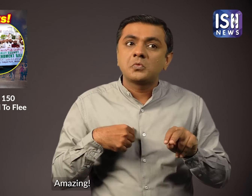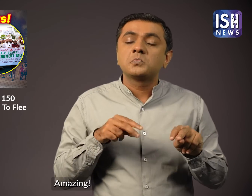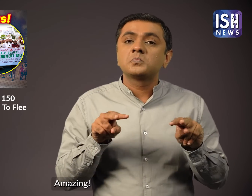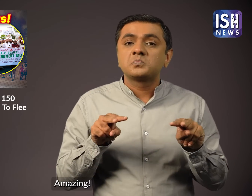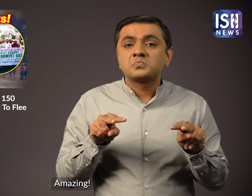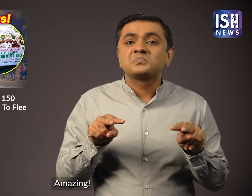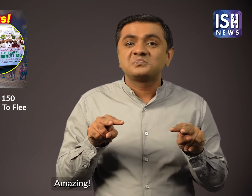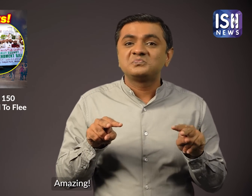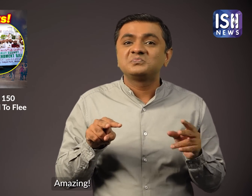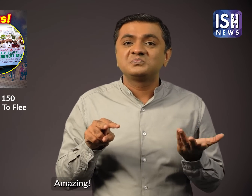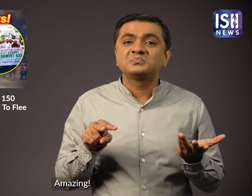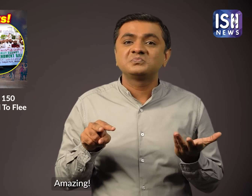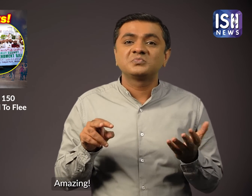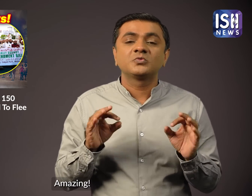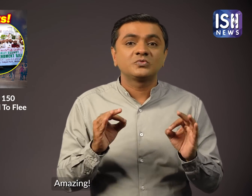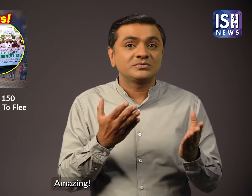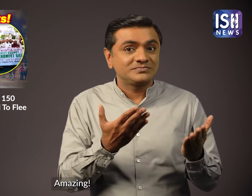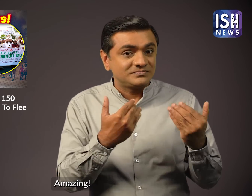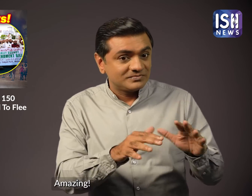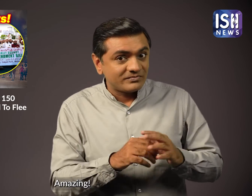Amazing!